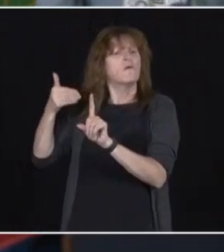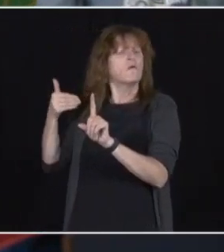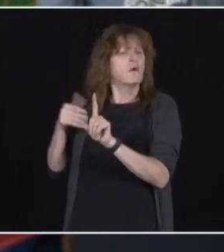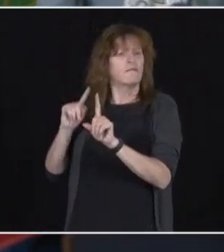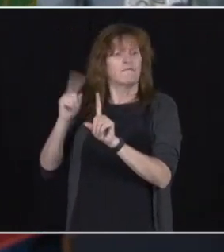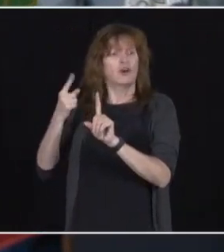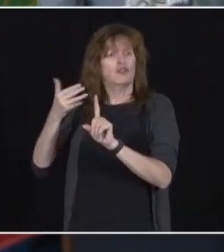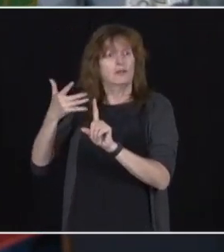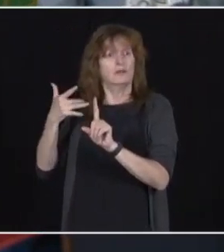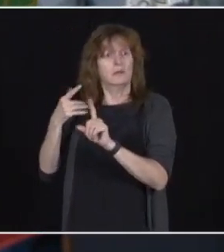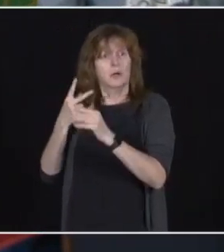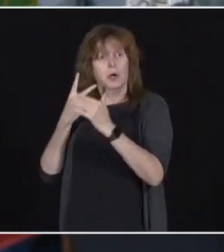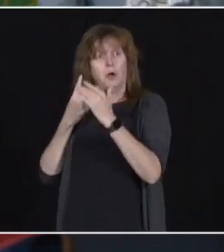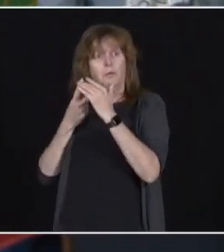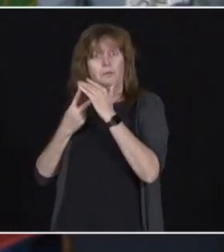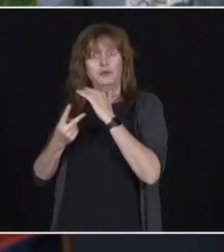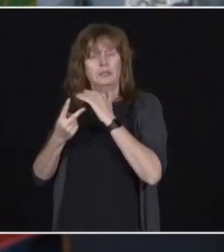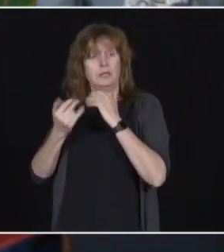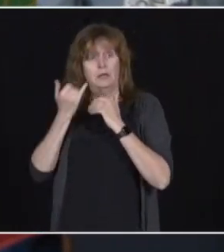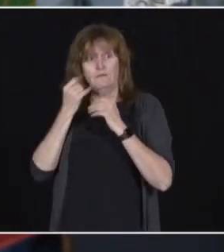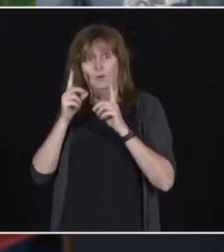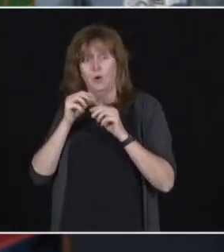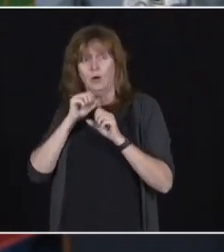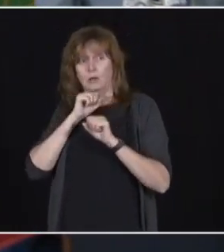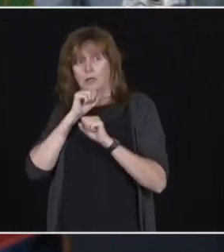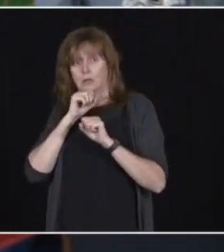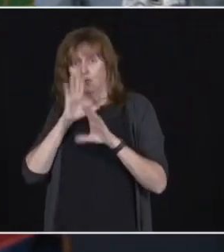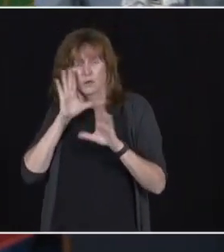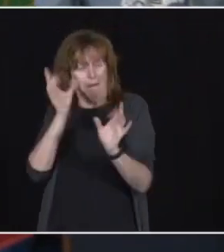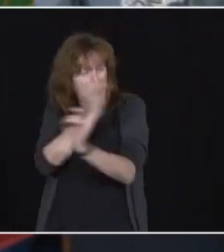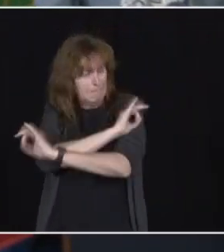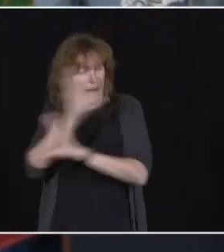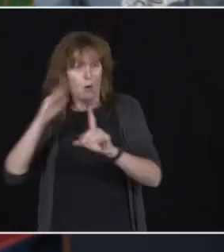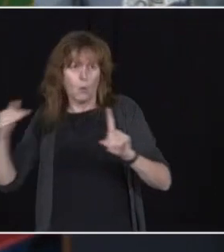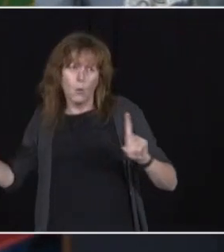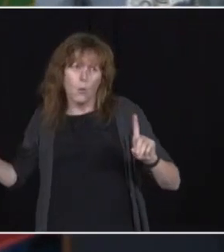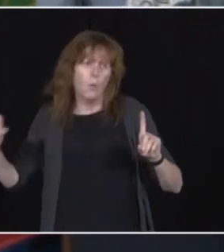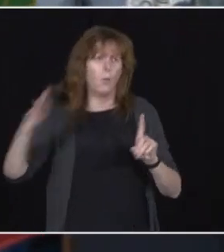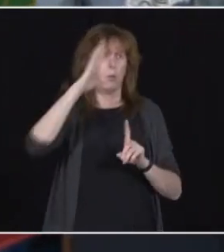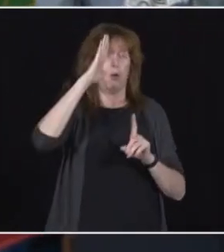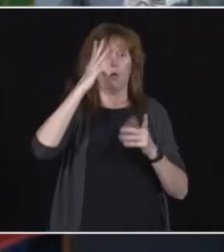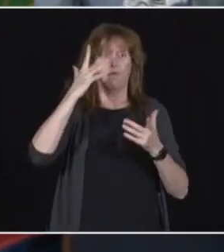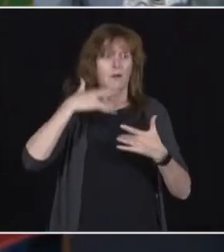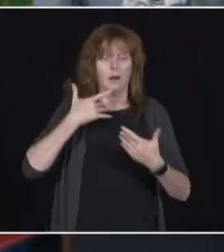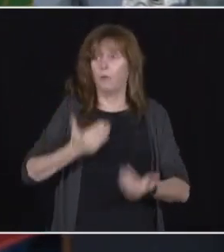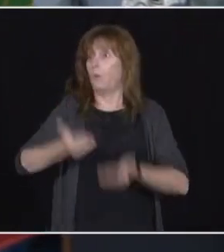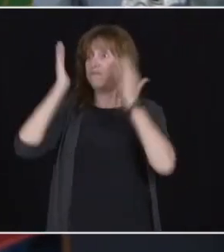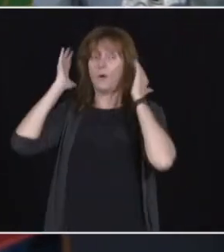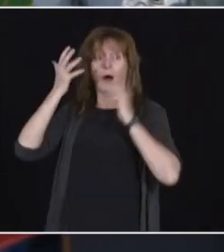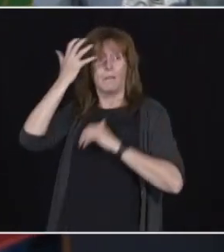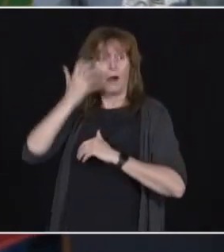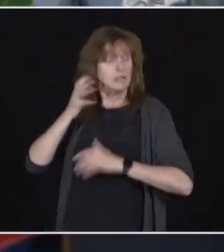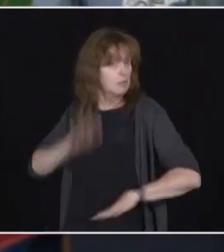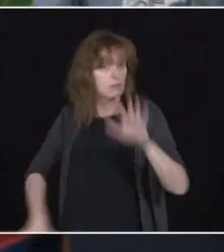They continue to keep addressing that in altar that, as it did before when they were predicting if we didn't take steps, it would be